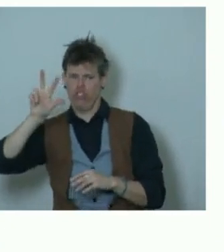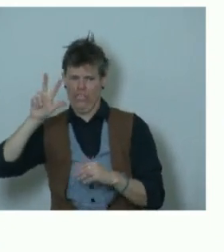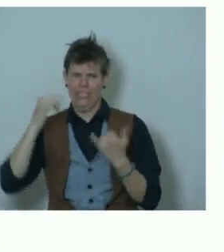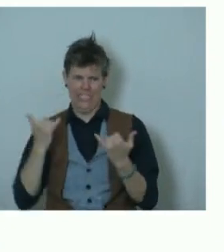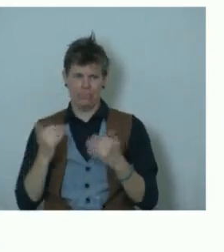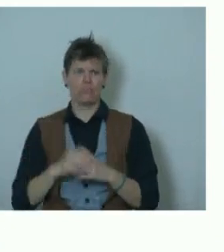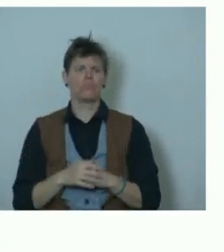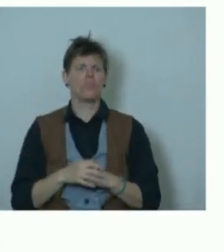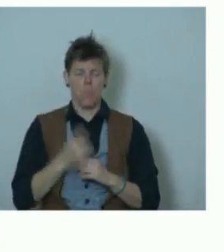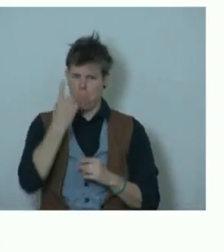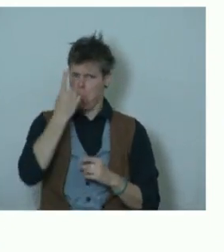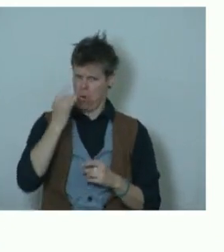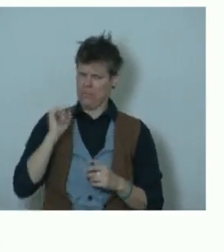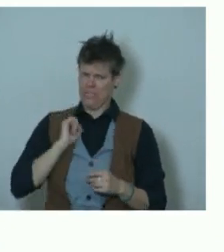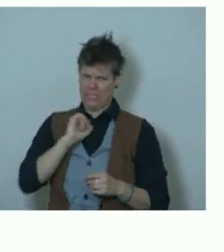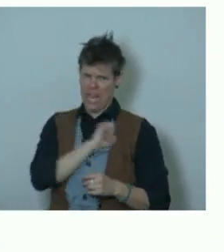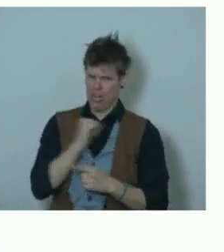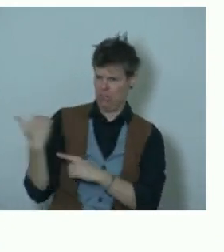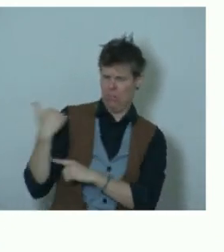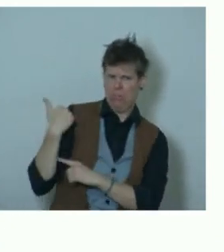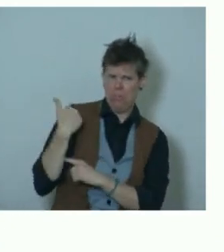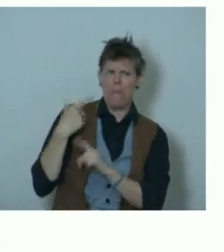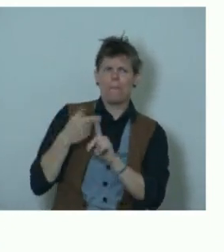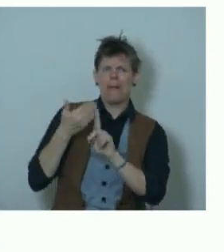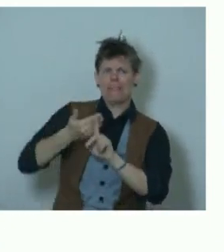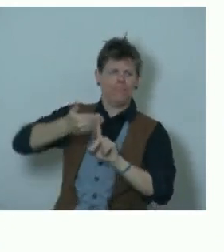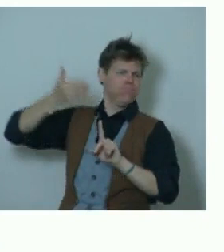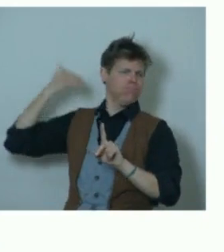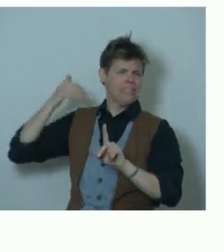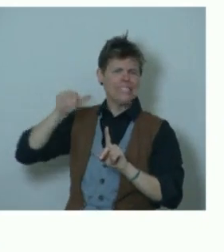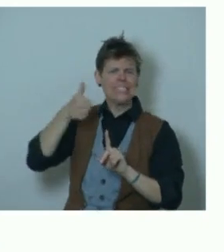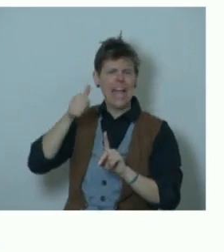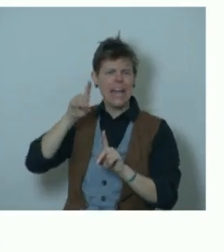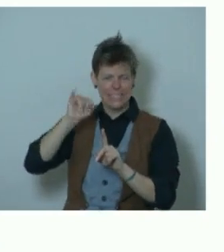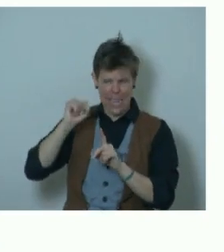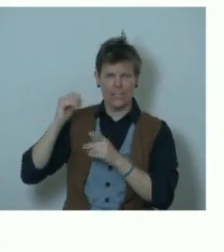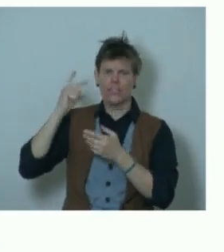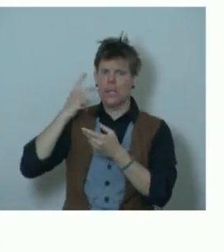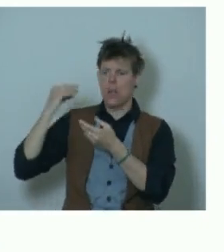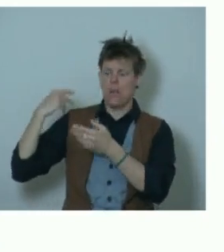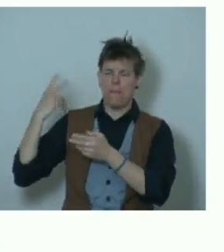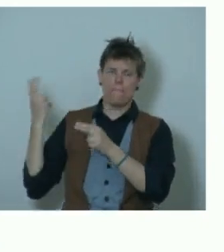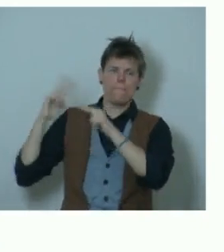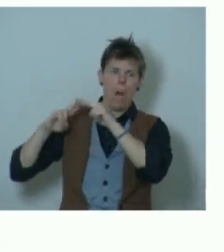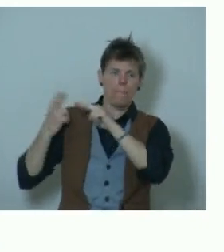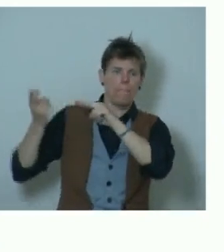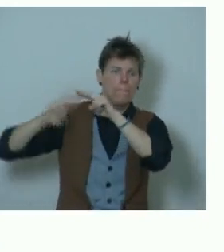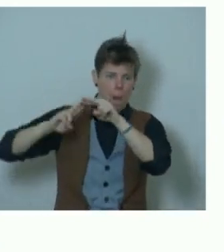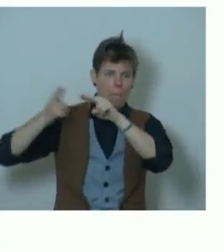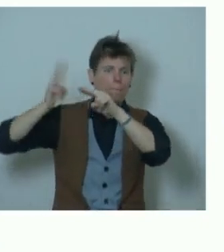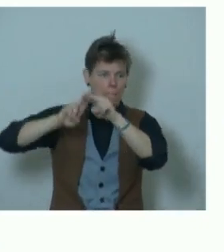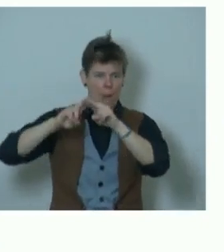WE CUT OFF IT 12 DAYS. NOW WE ARE AT 5.3. A SENATOR SENT ME A QUESTION.